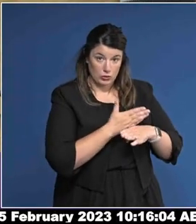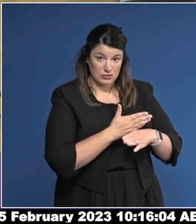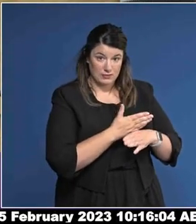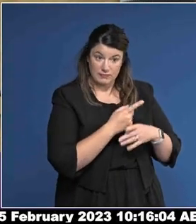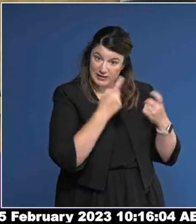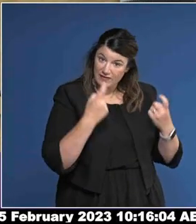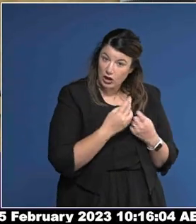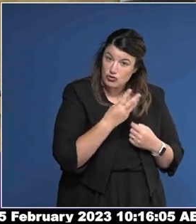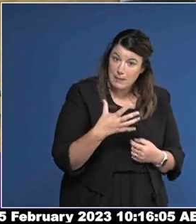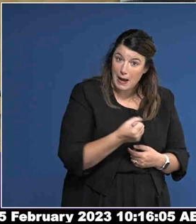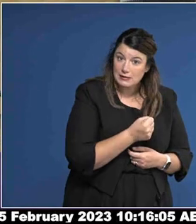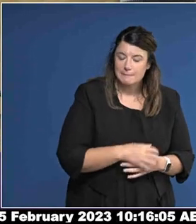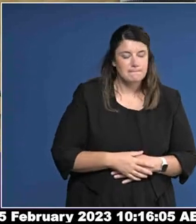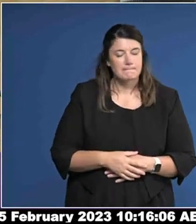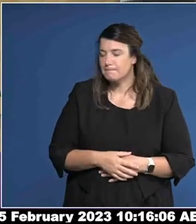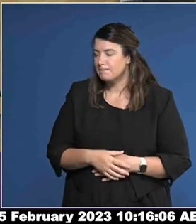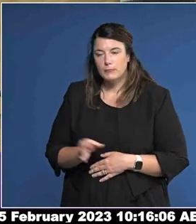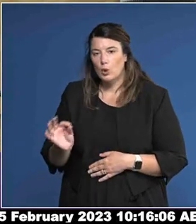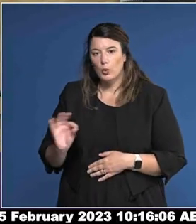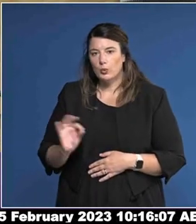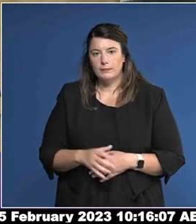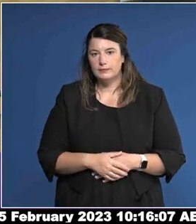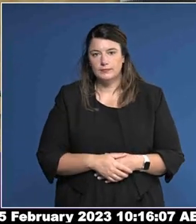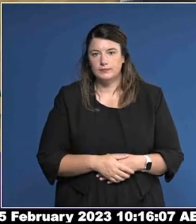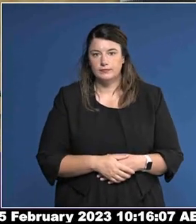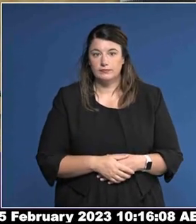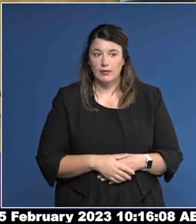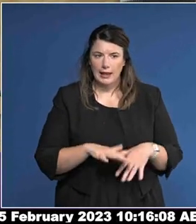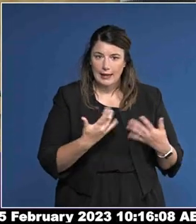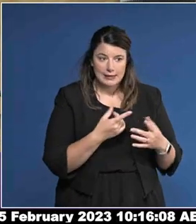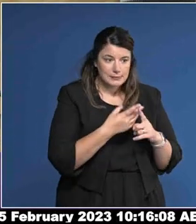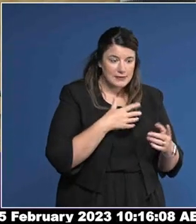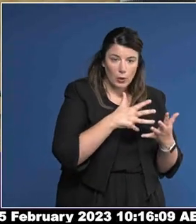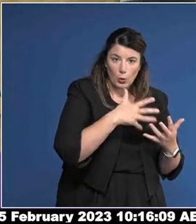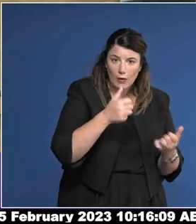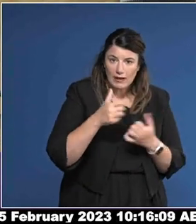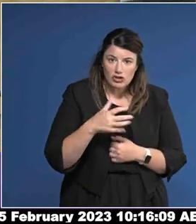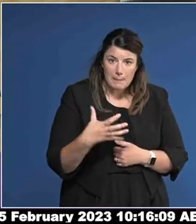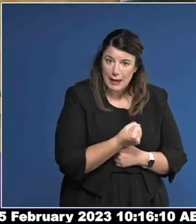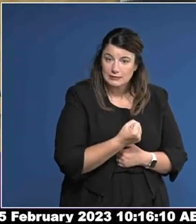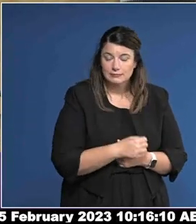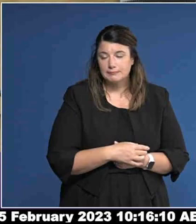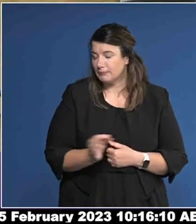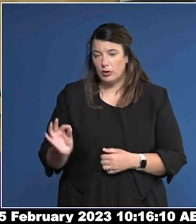No, we do not. MS EASTMAN: Are there any particular qualifications that you require of workers? MS CATTACH: No. Right.